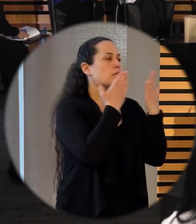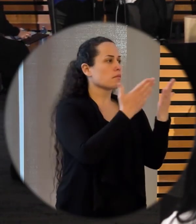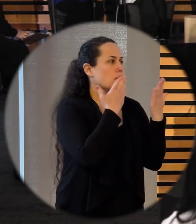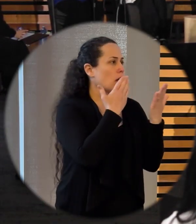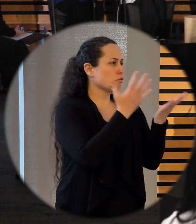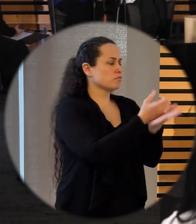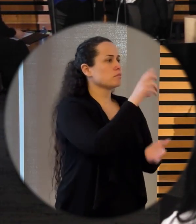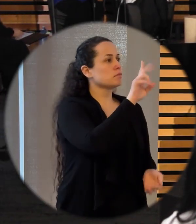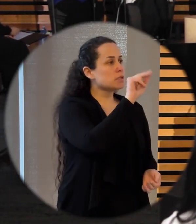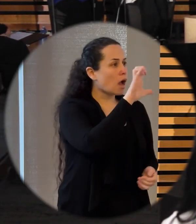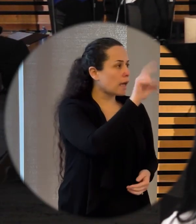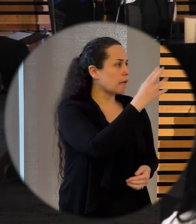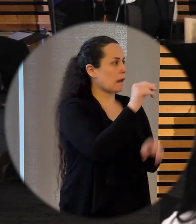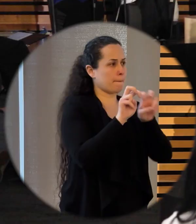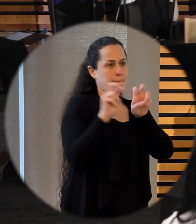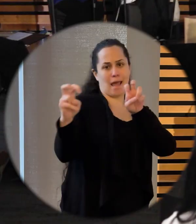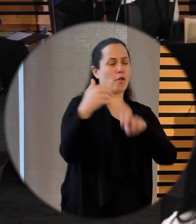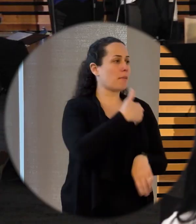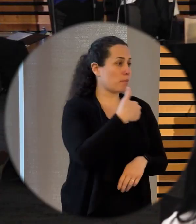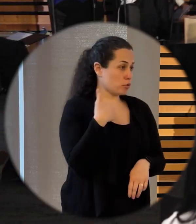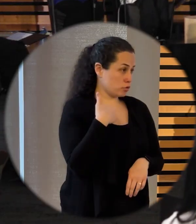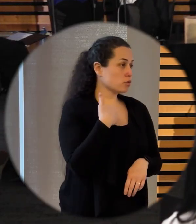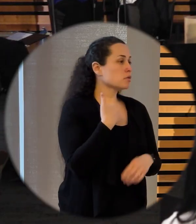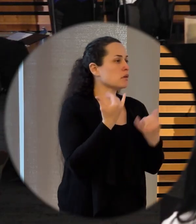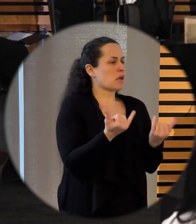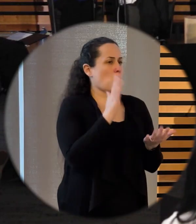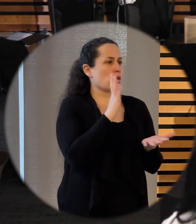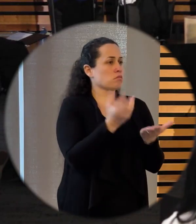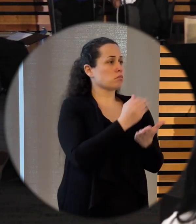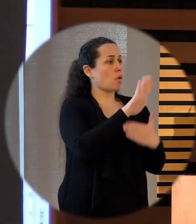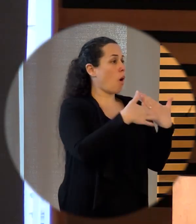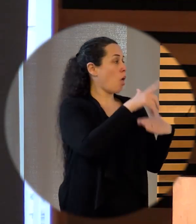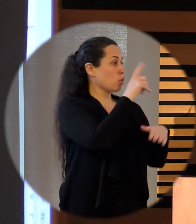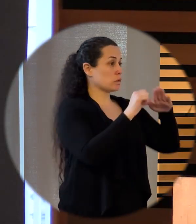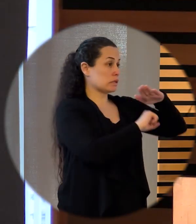Thank you so much to Duncan and our panel. Now, I'm going to invite everyone on stage